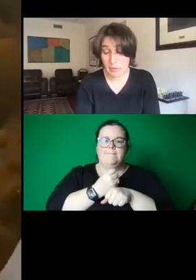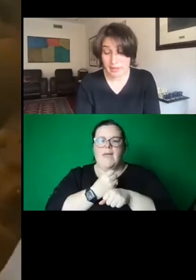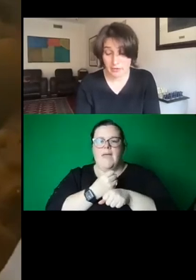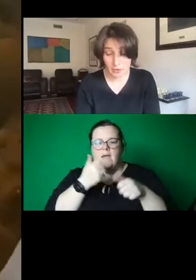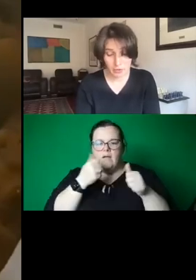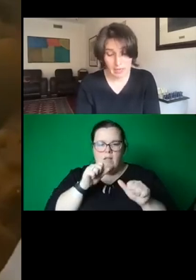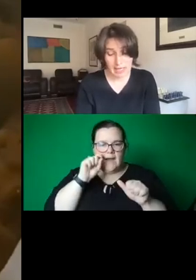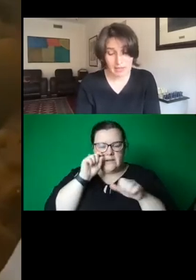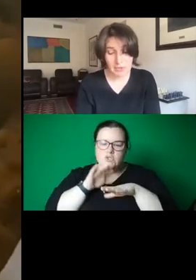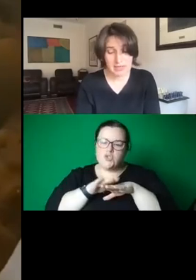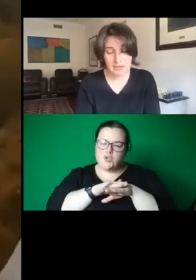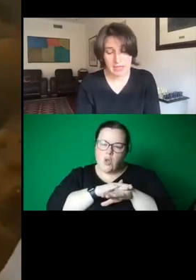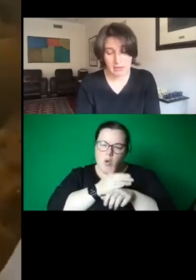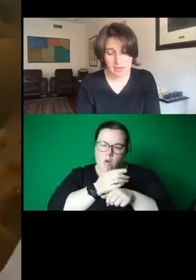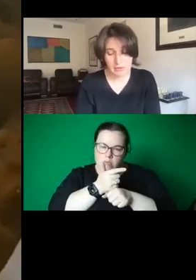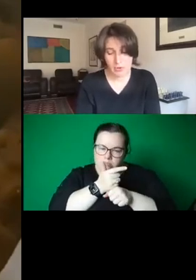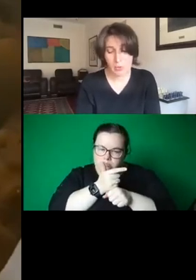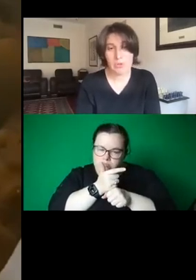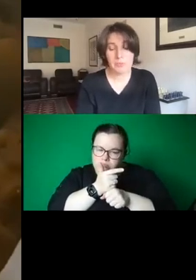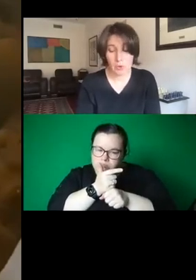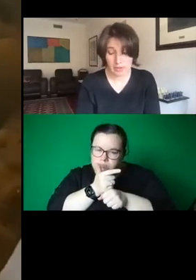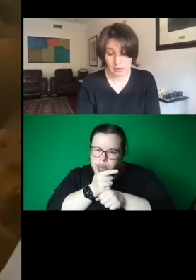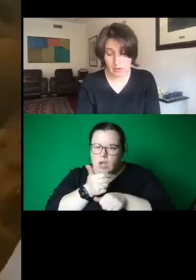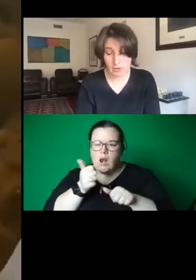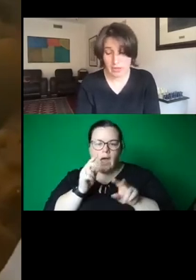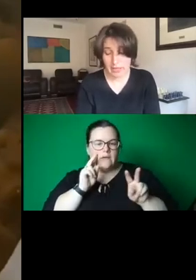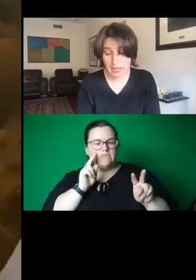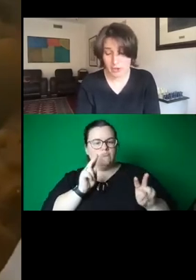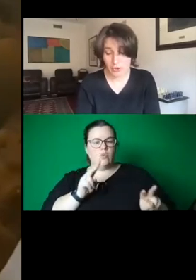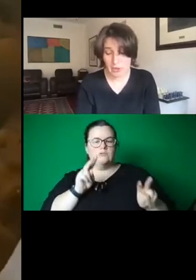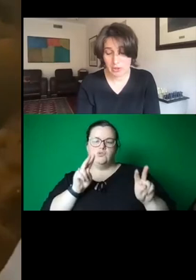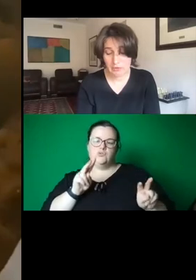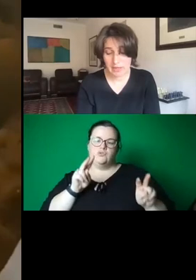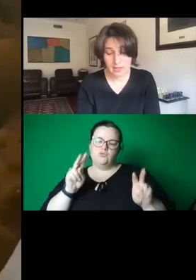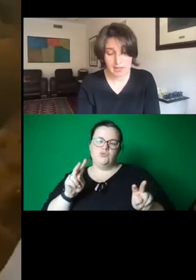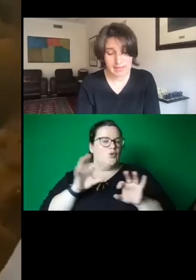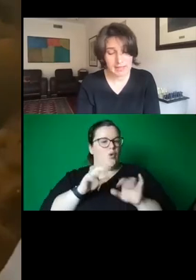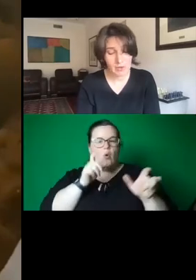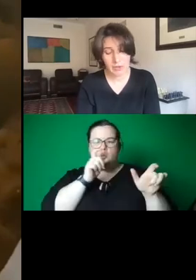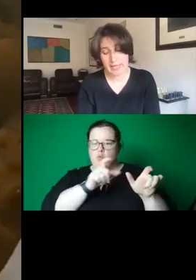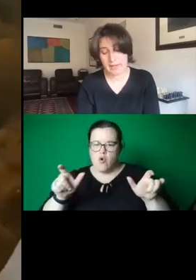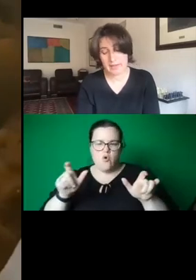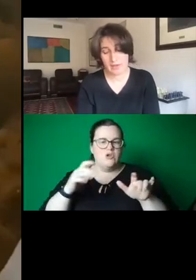view and a perceived narrative no words spoken no re-election no special effects lighting or actors